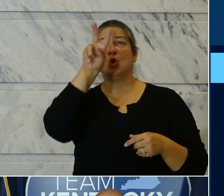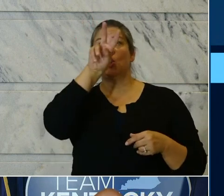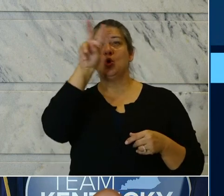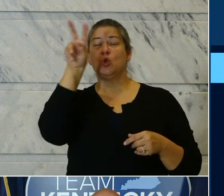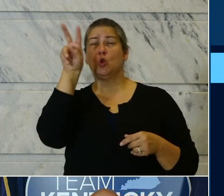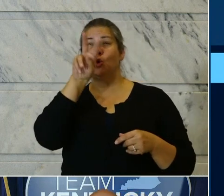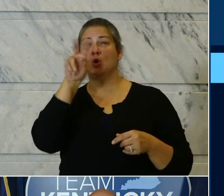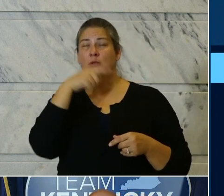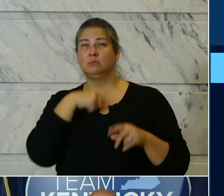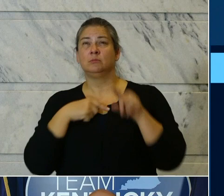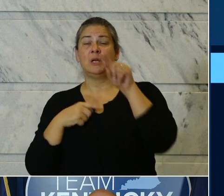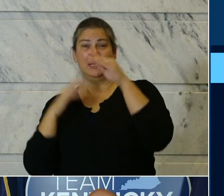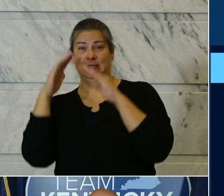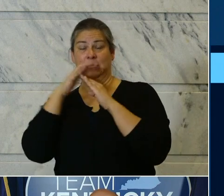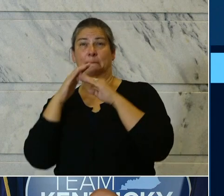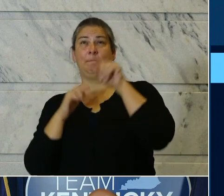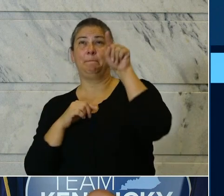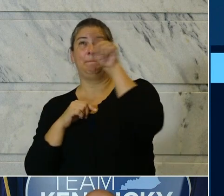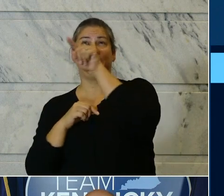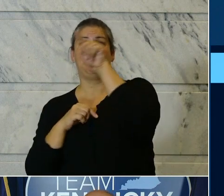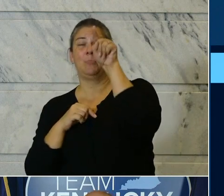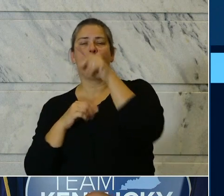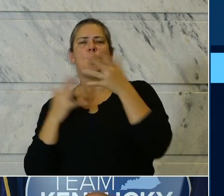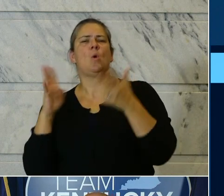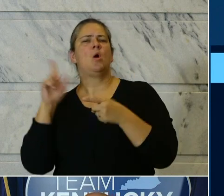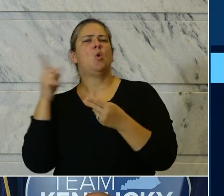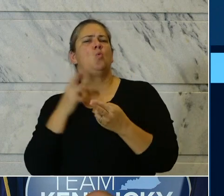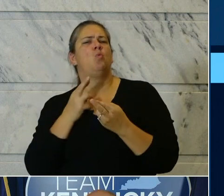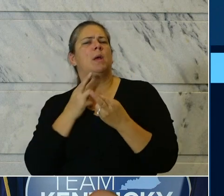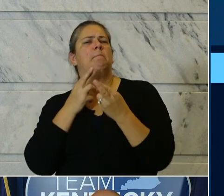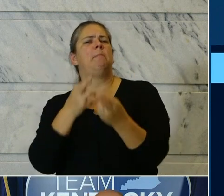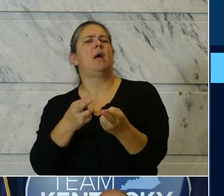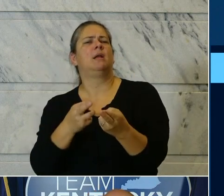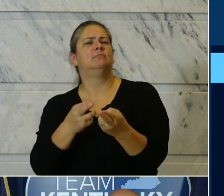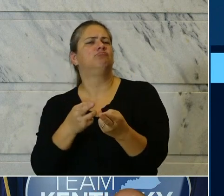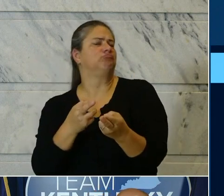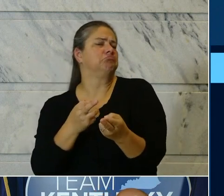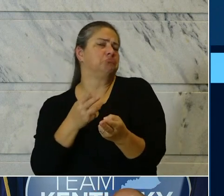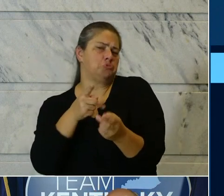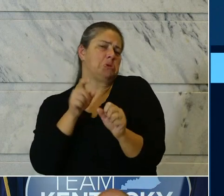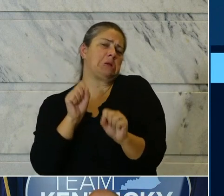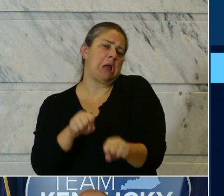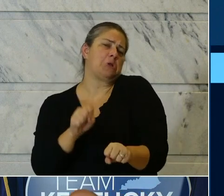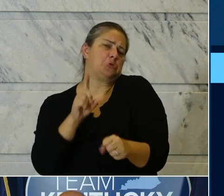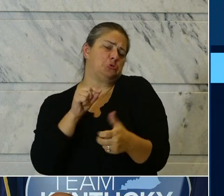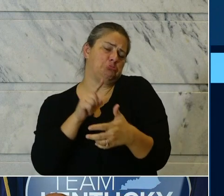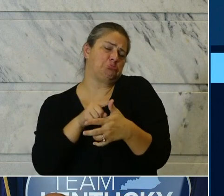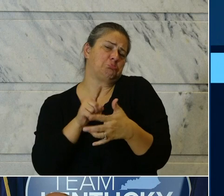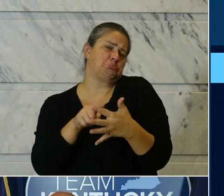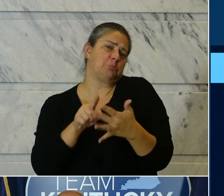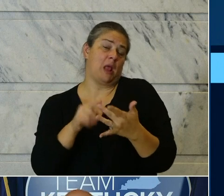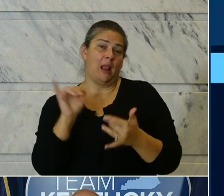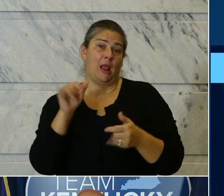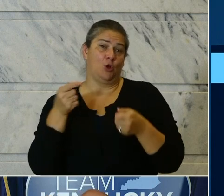ADDITIONAL GUIDANCE THAT A LITTLE BIT. I BELIEVE THERE. SO ON THAT ONE. WE TELL YOU. AT